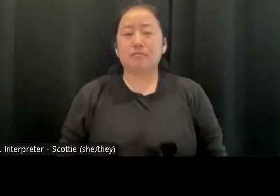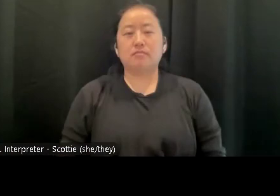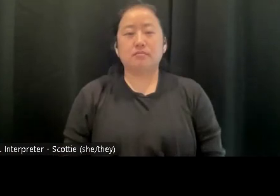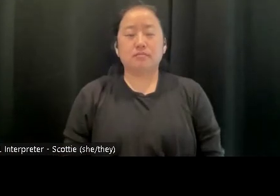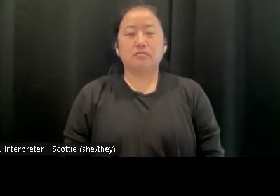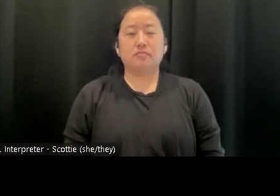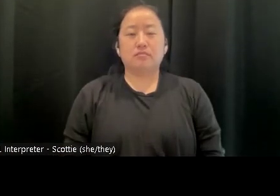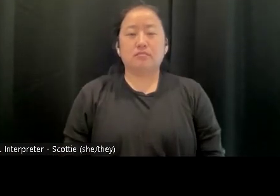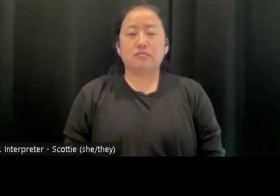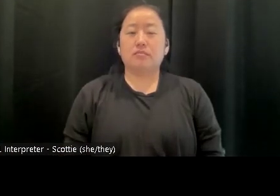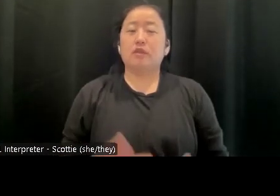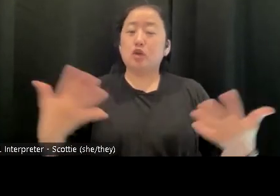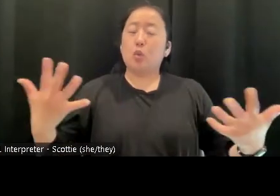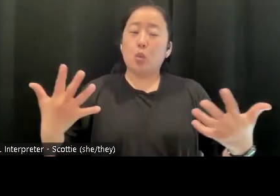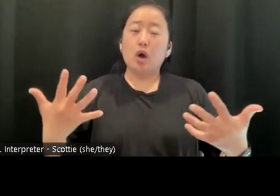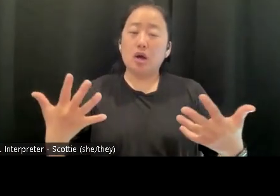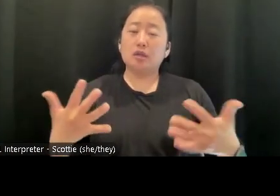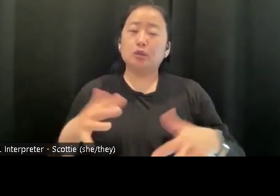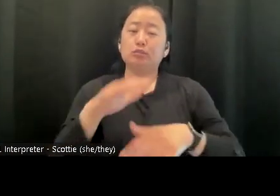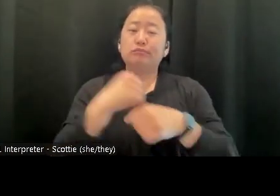If you would like to schedule a time to demonstrate an item,